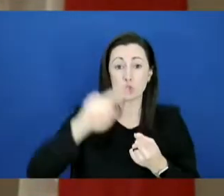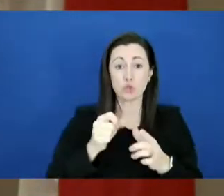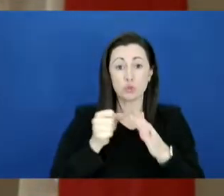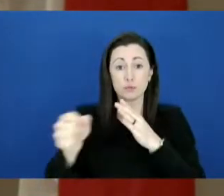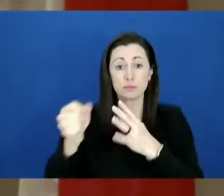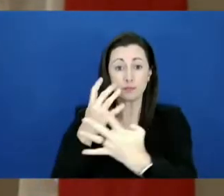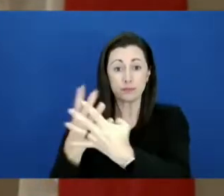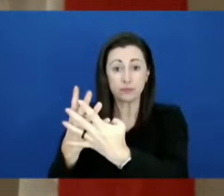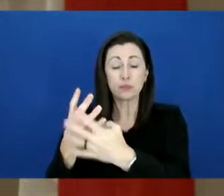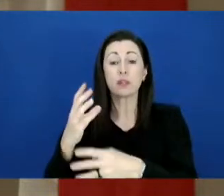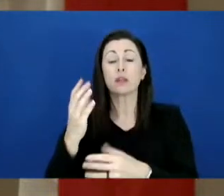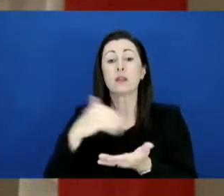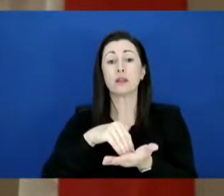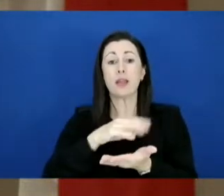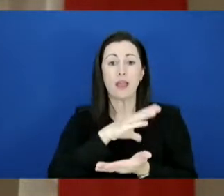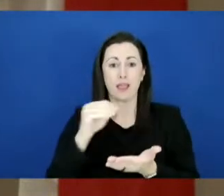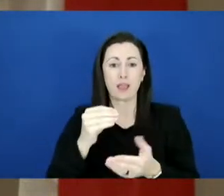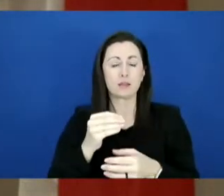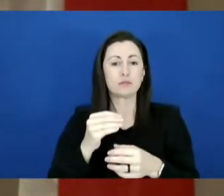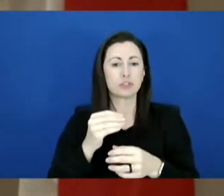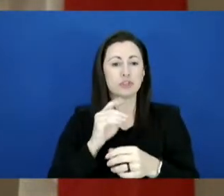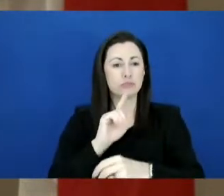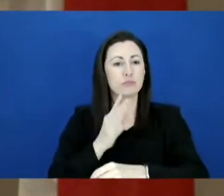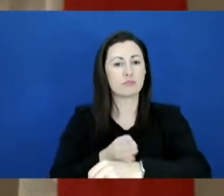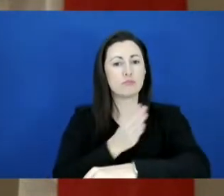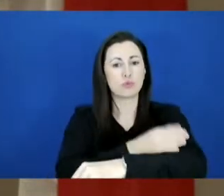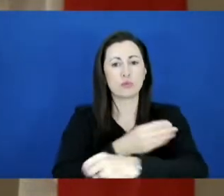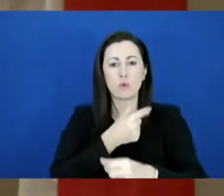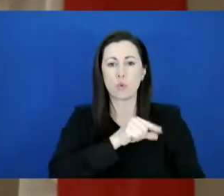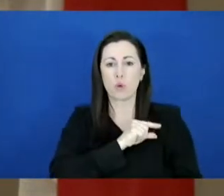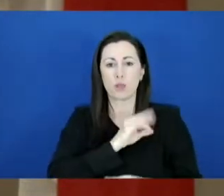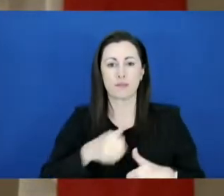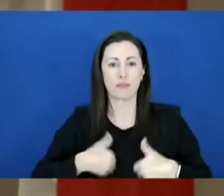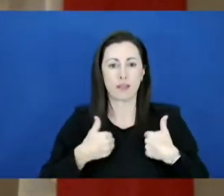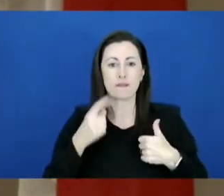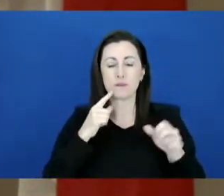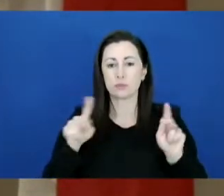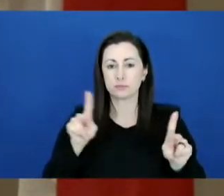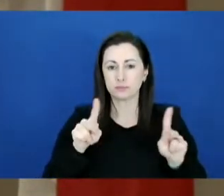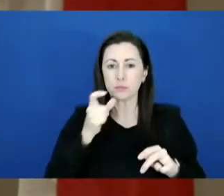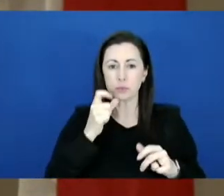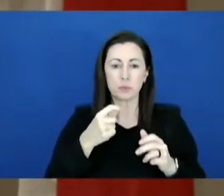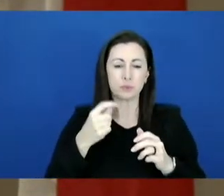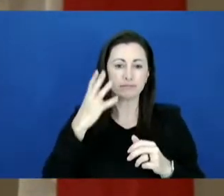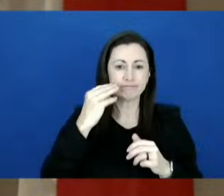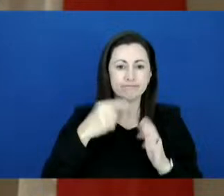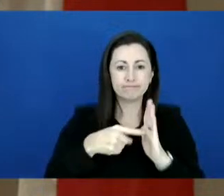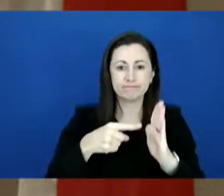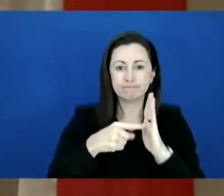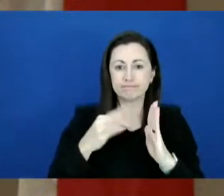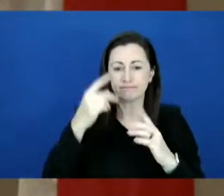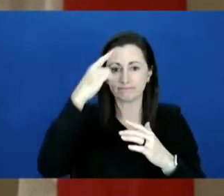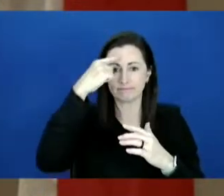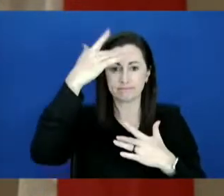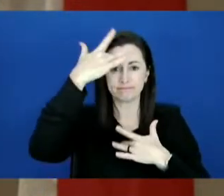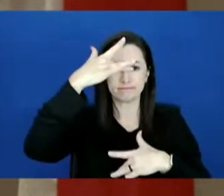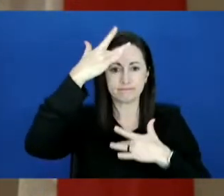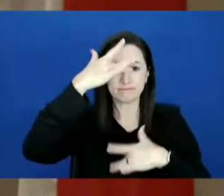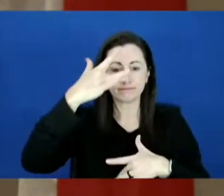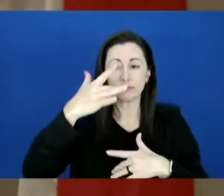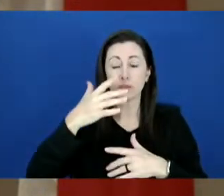PUBLIC SAFETY, REDUCE RECIDIVISM